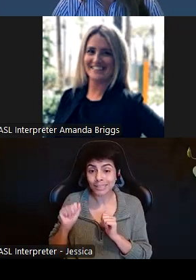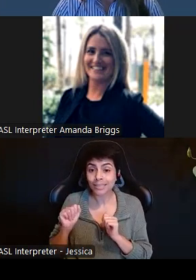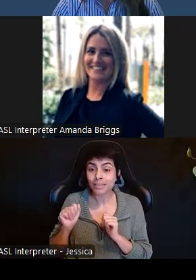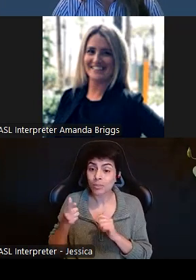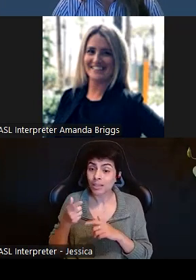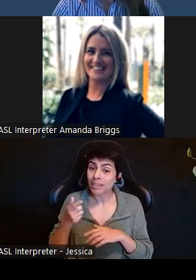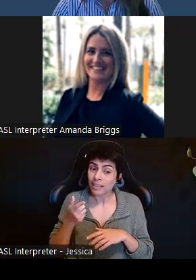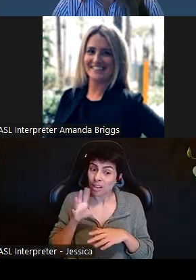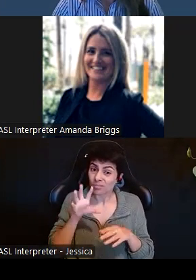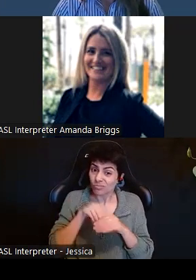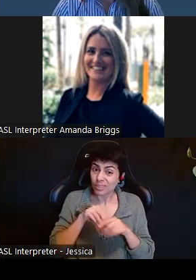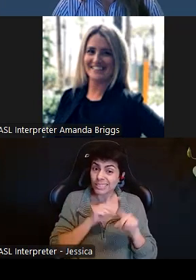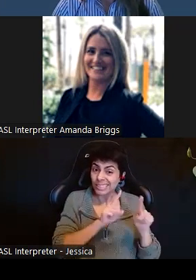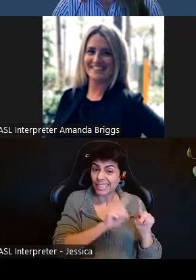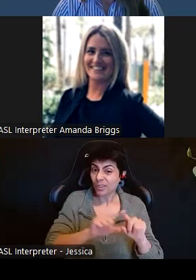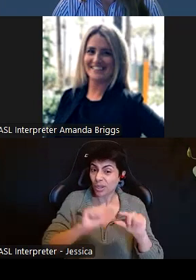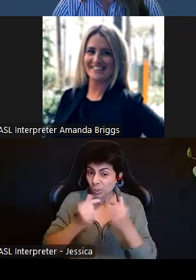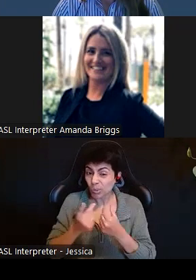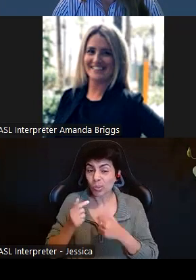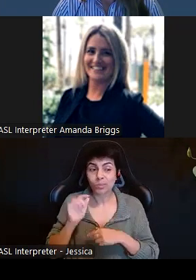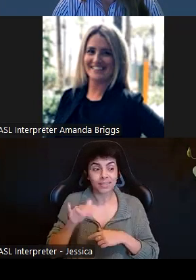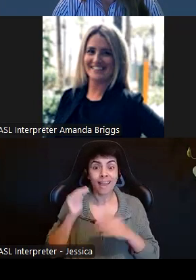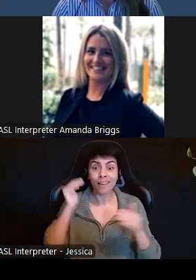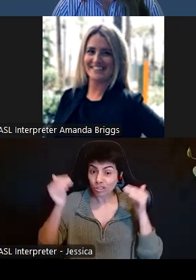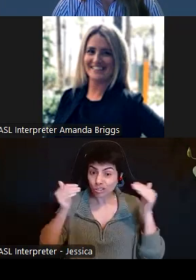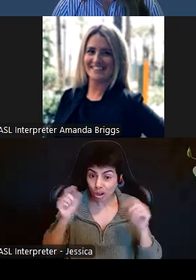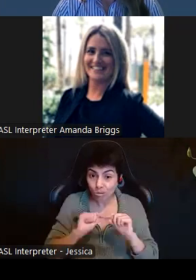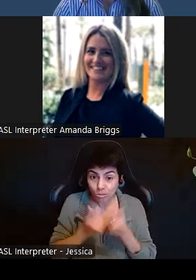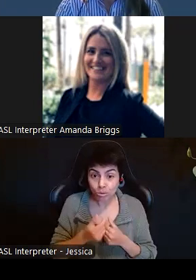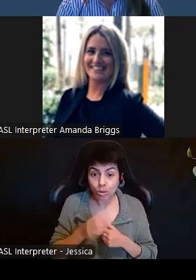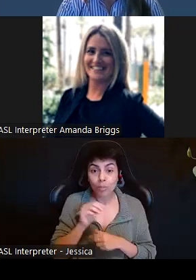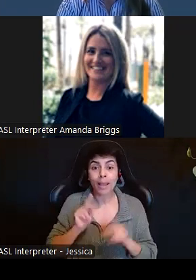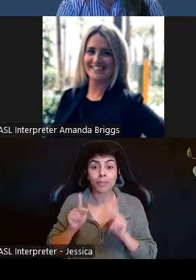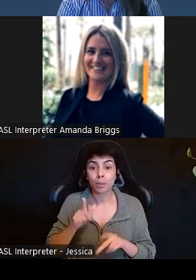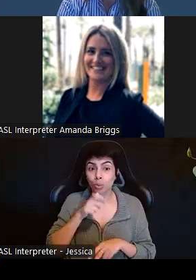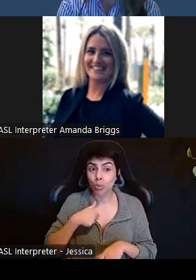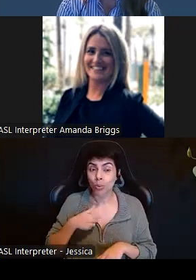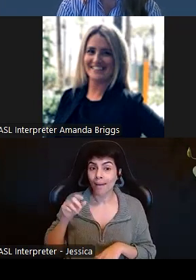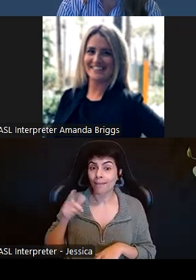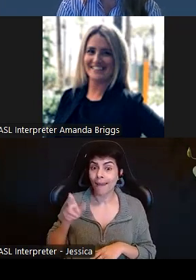including the adult ACA expansion group and people with unsatisfactory immigration status.